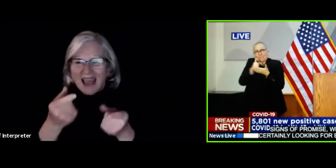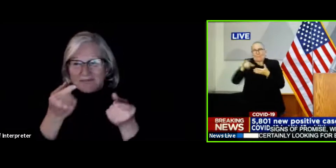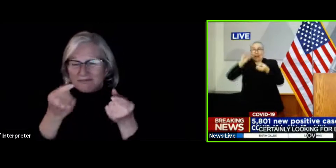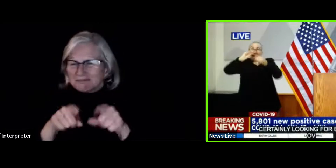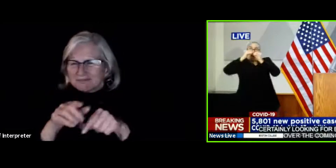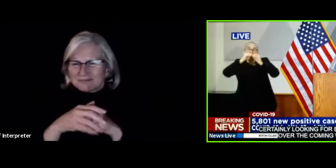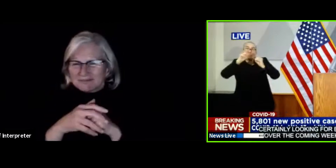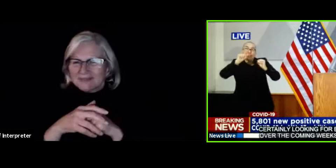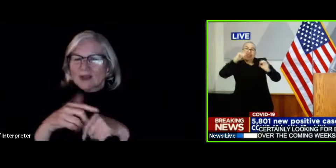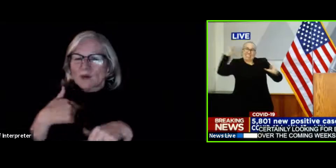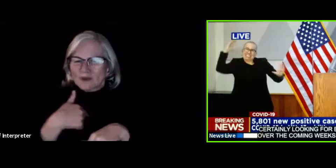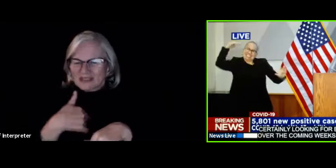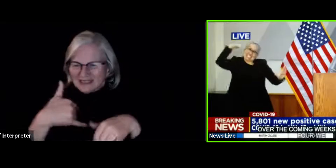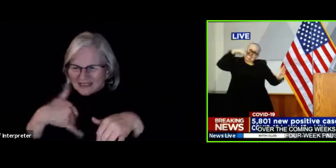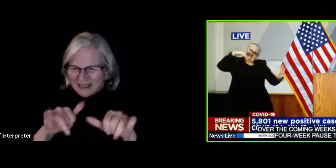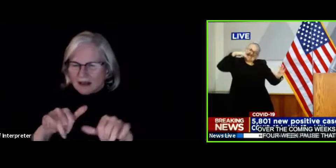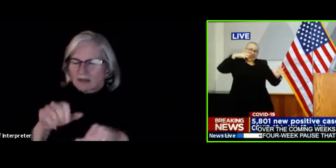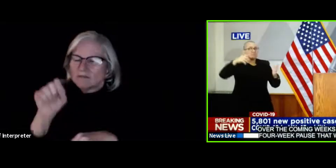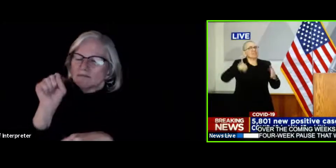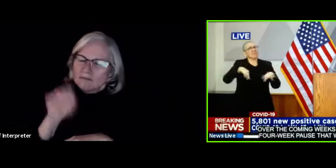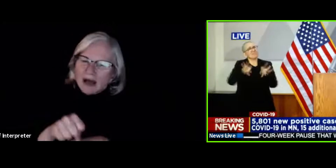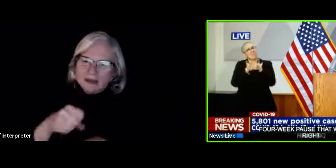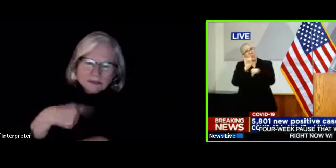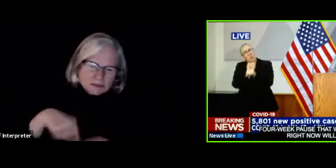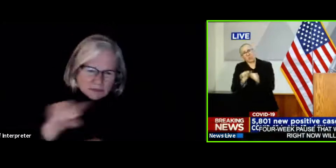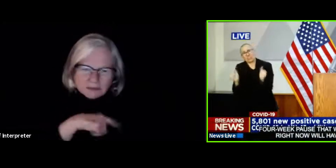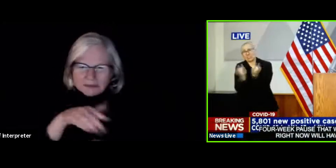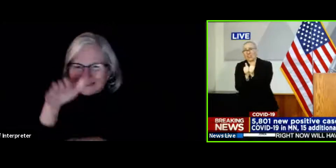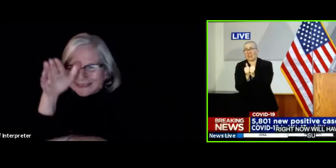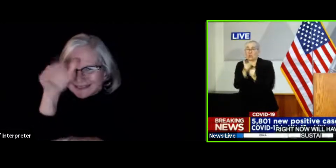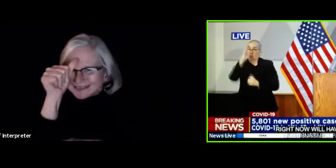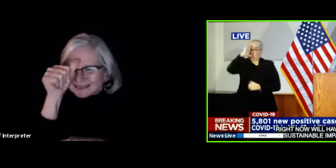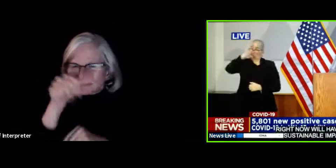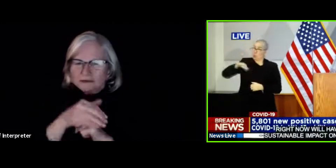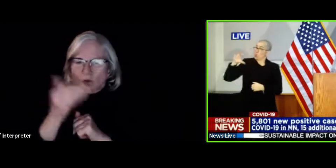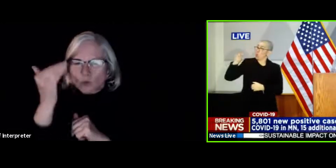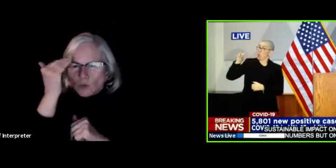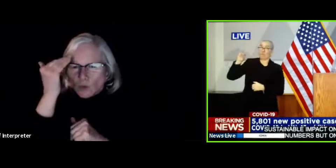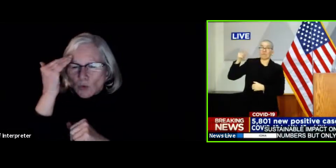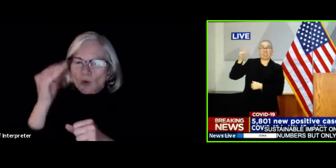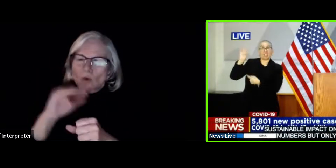AND OF COURSE WE KNOW THAT COVID-19 IS A MAJOR PROBLEM ALL ACROSS THE COUNTRY, EVEN